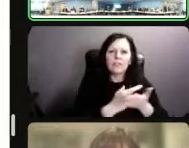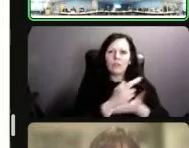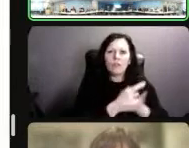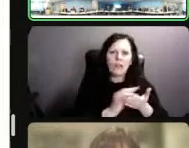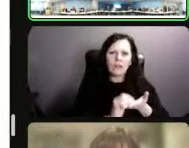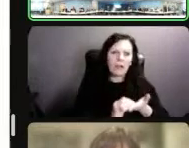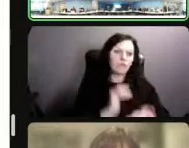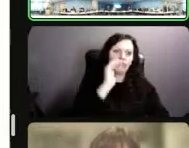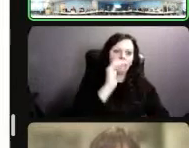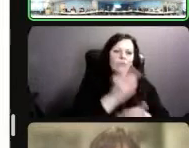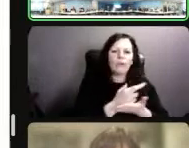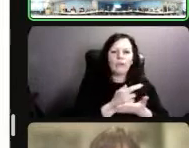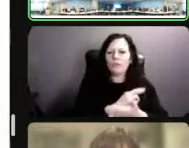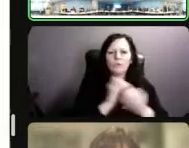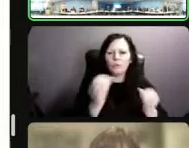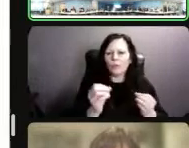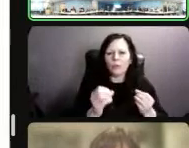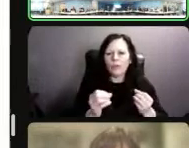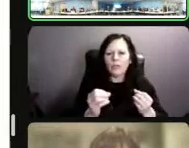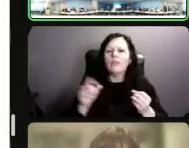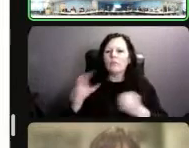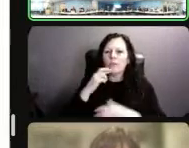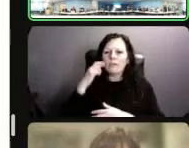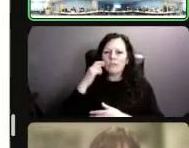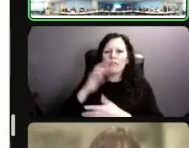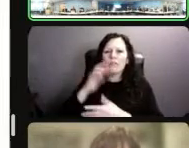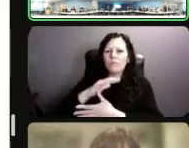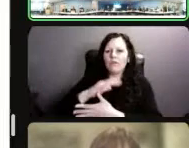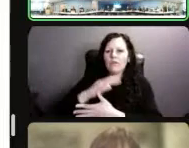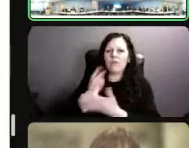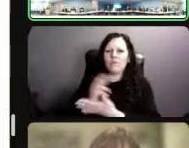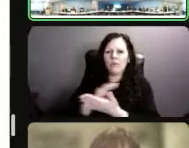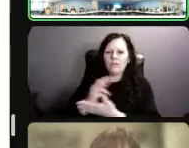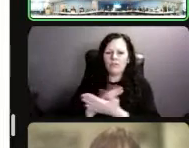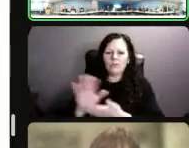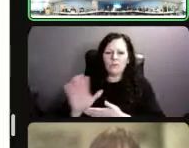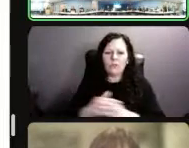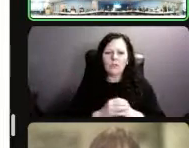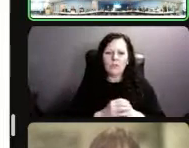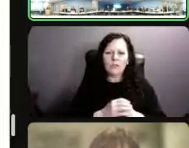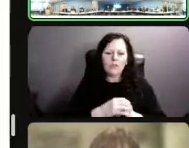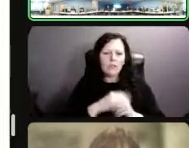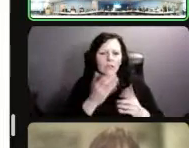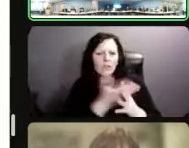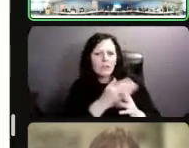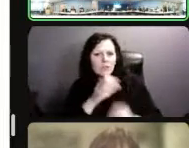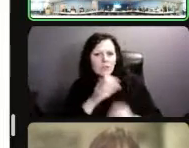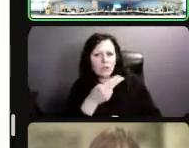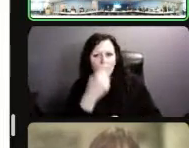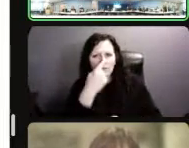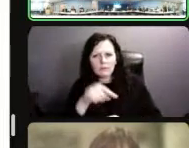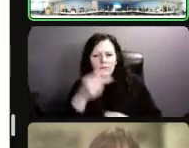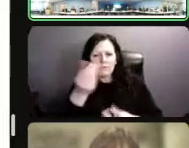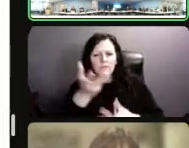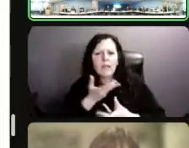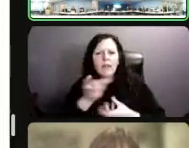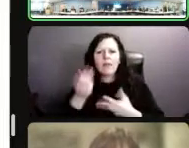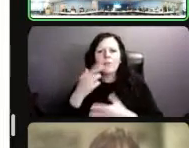IT MONUMENTALLY STILL GENERATES